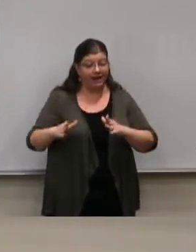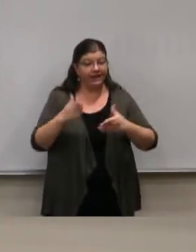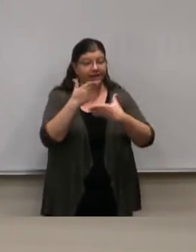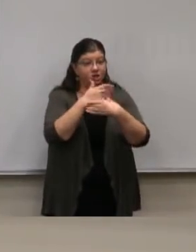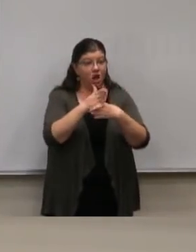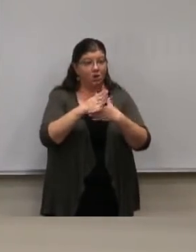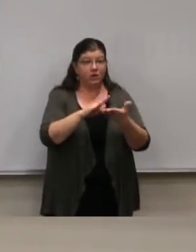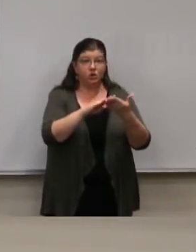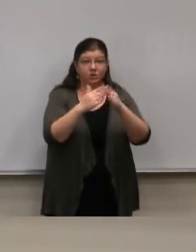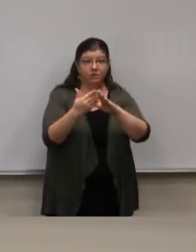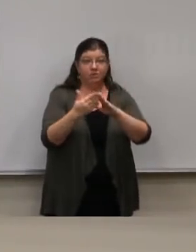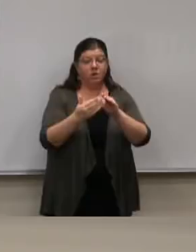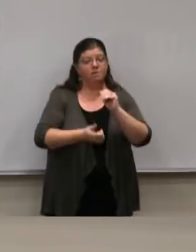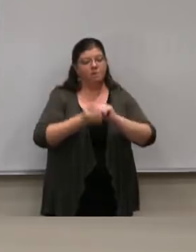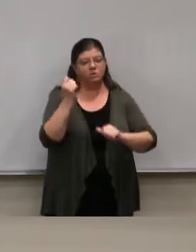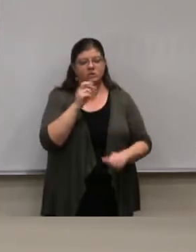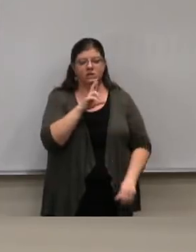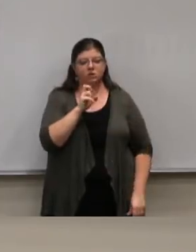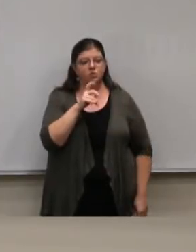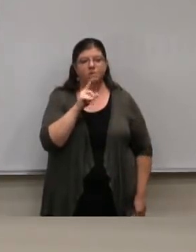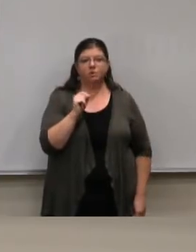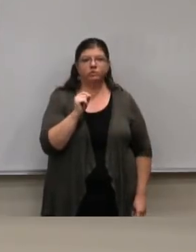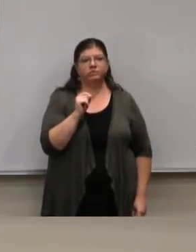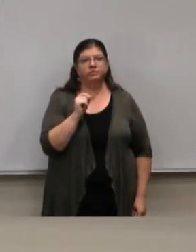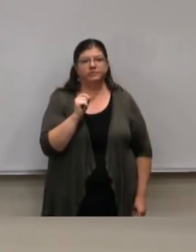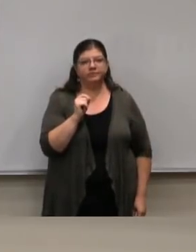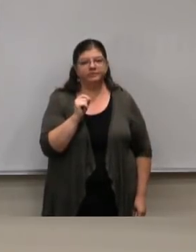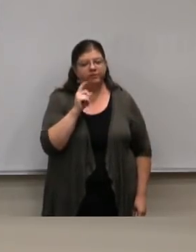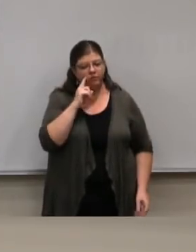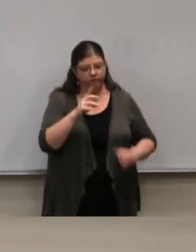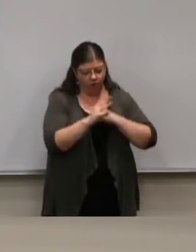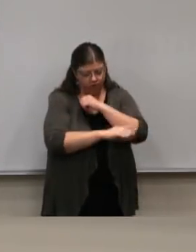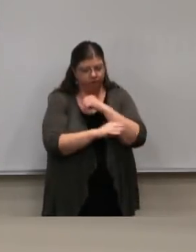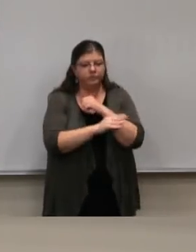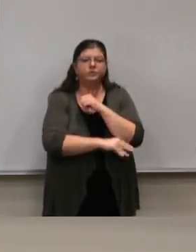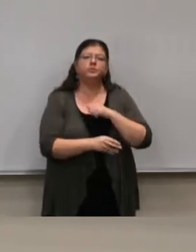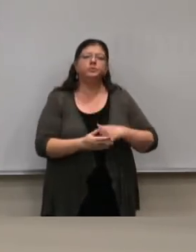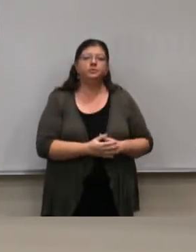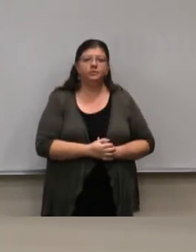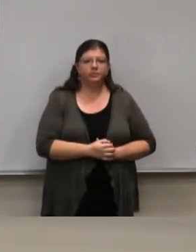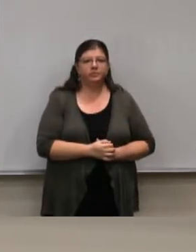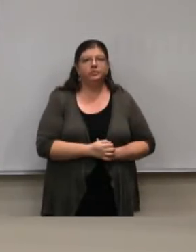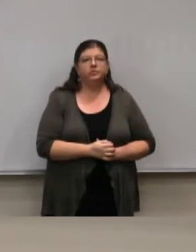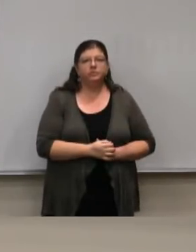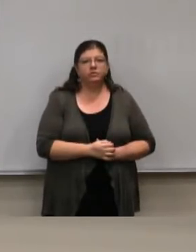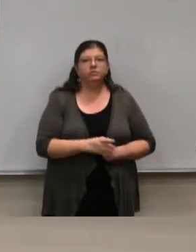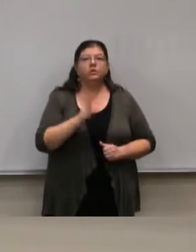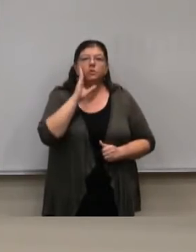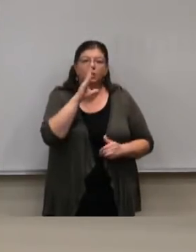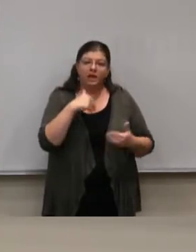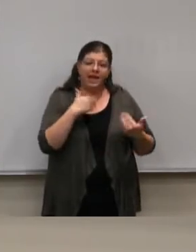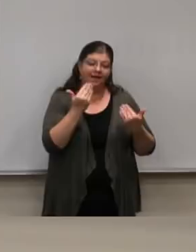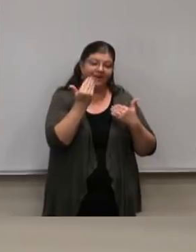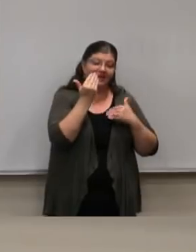going to be primarily remote in the fall. We will have limited career technical education